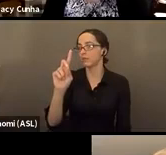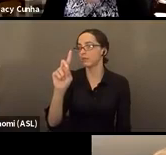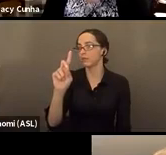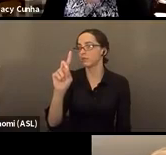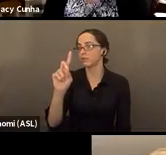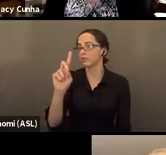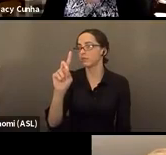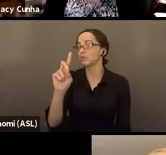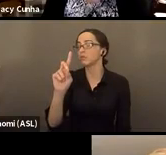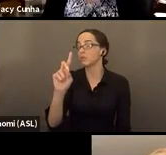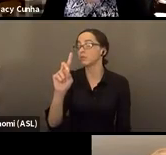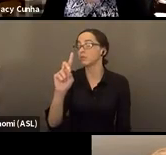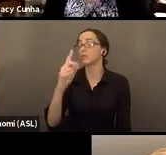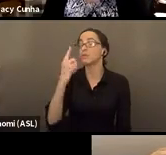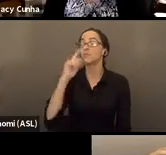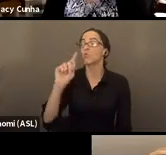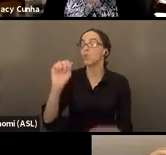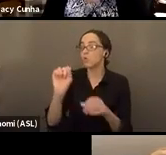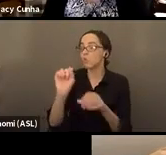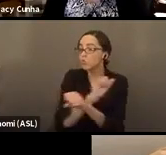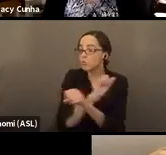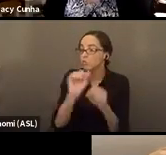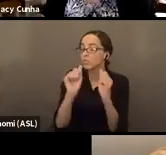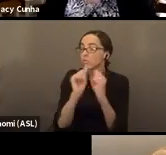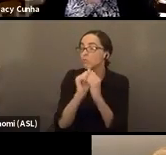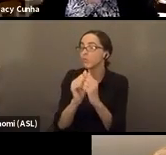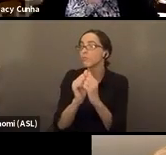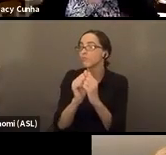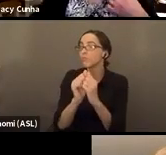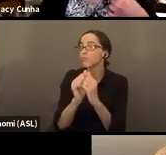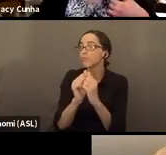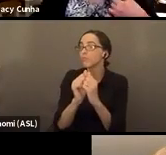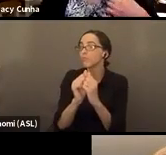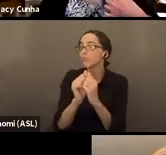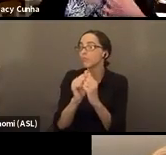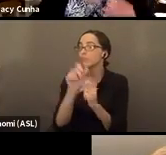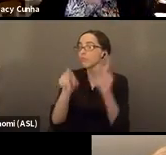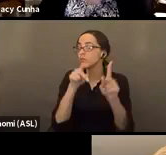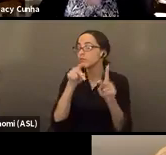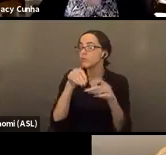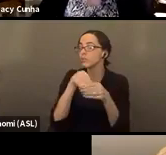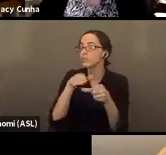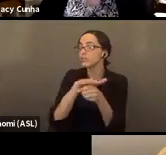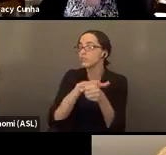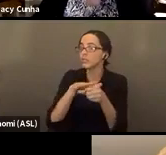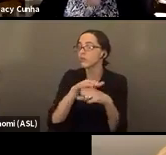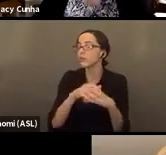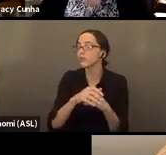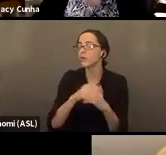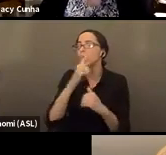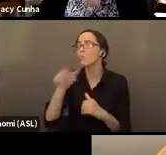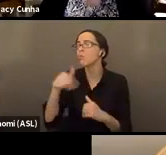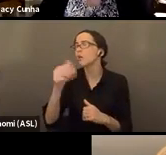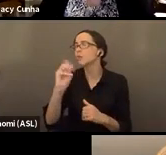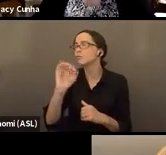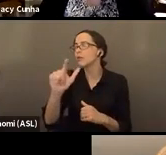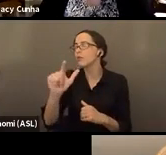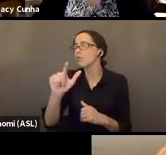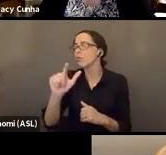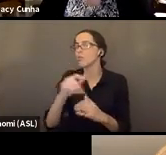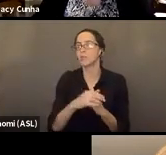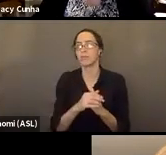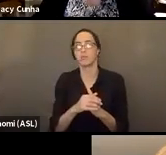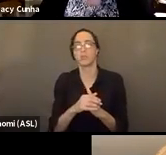giving you some tips and stuff um who else michael we've got um there's a couple of variations of